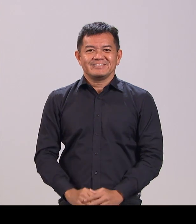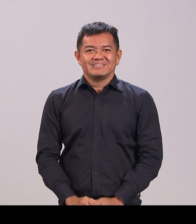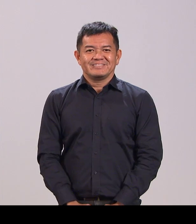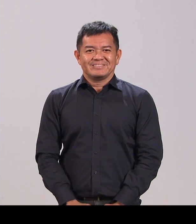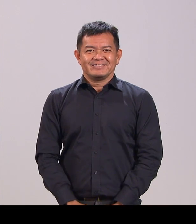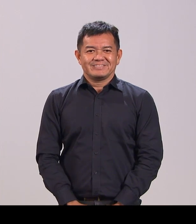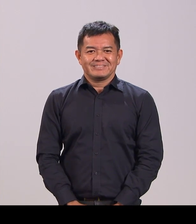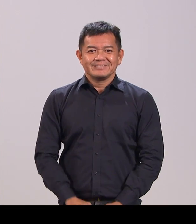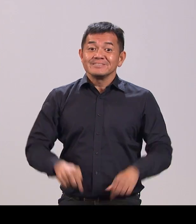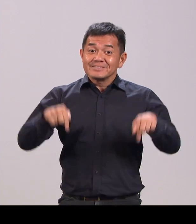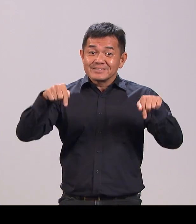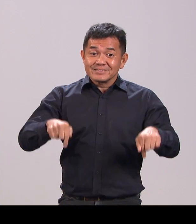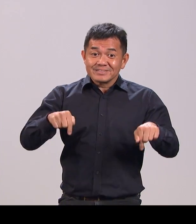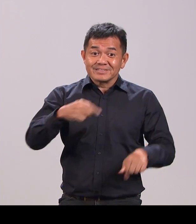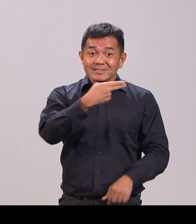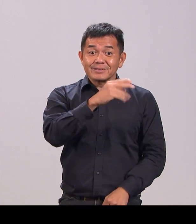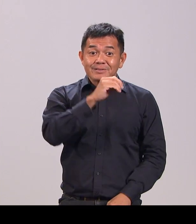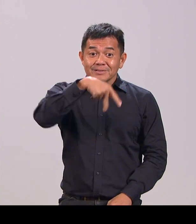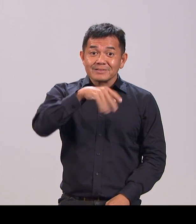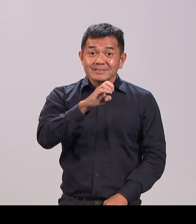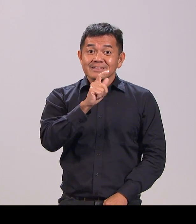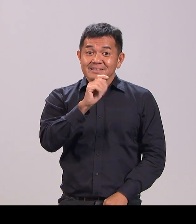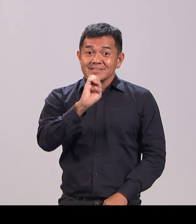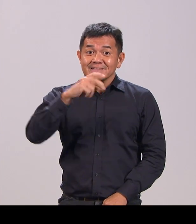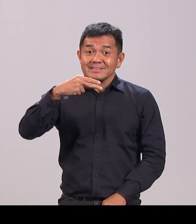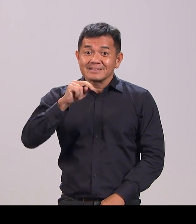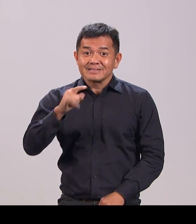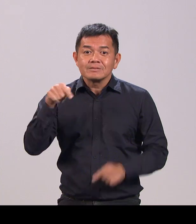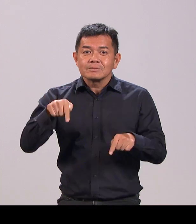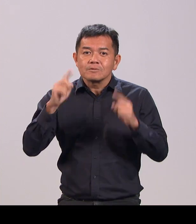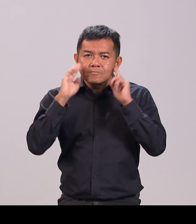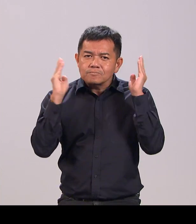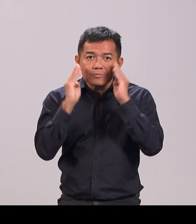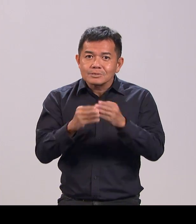HOPE Technik focuses sharply on engineering, which it applies to niche areas.